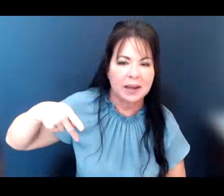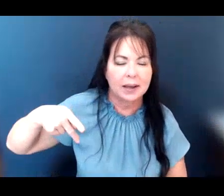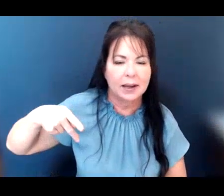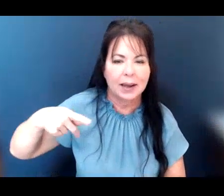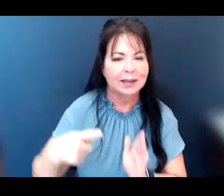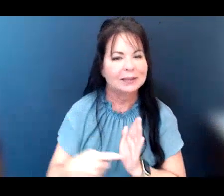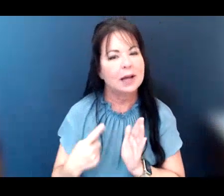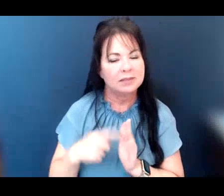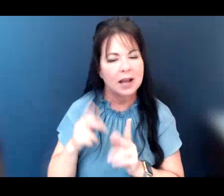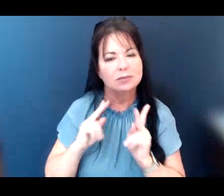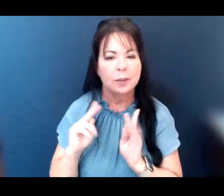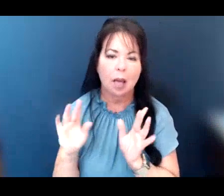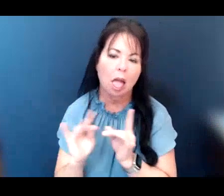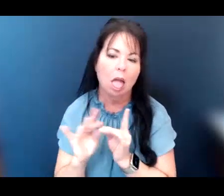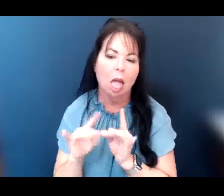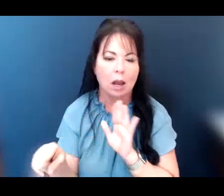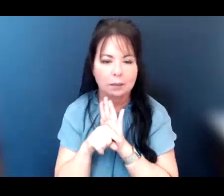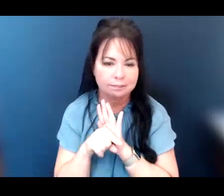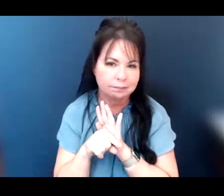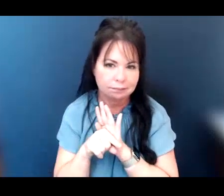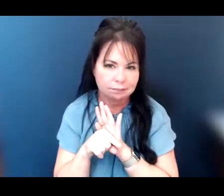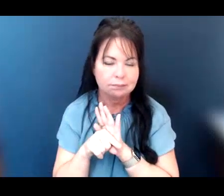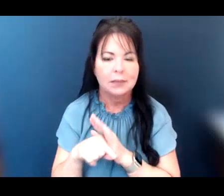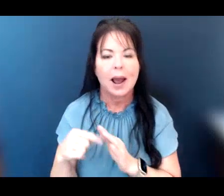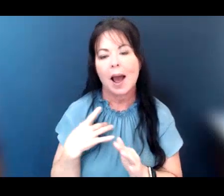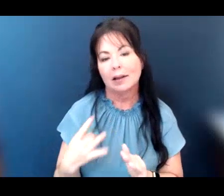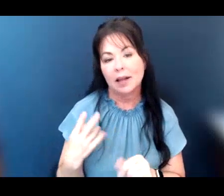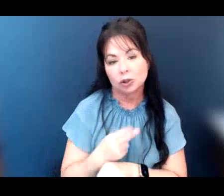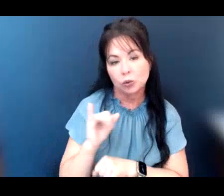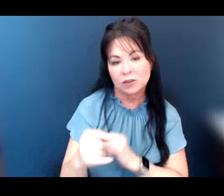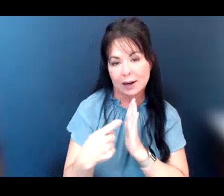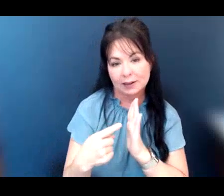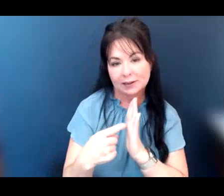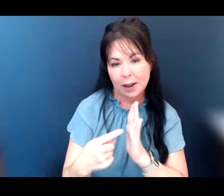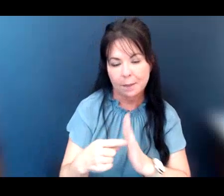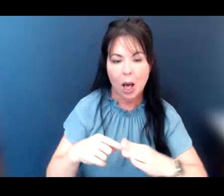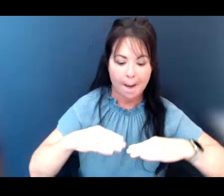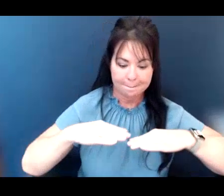I like to use the example, minimum doesn't mean minimal.